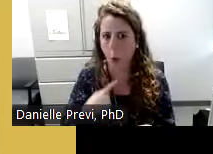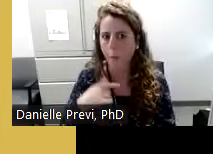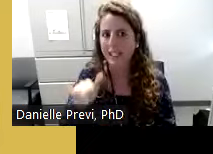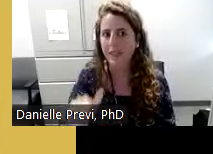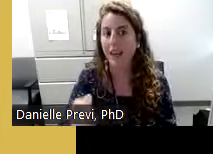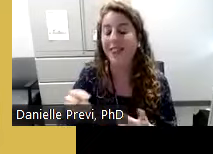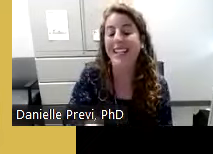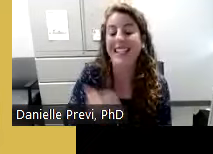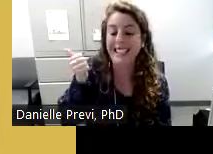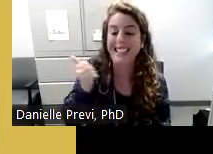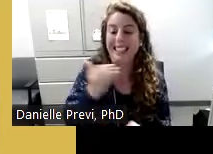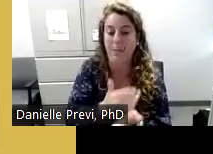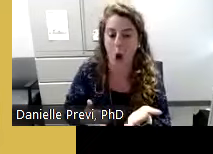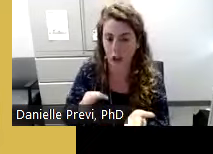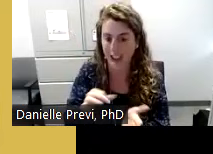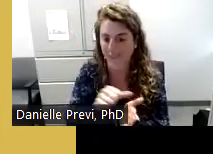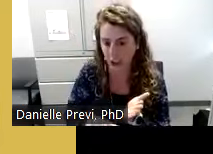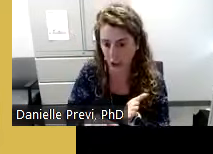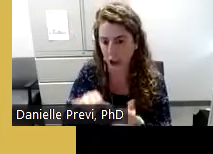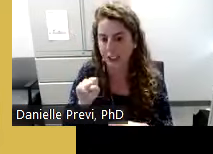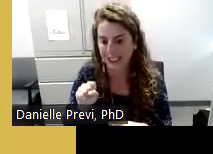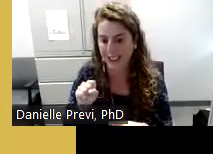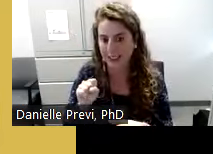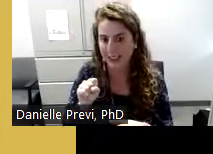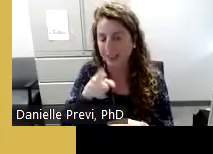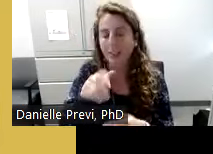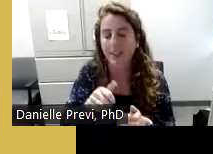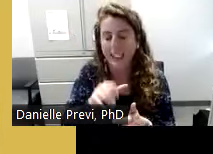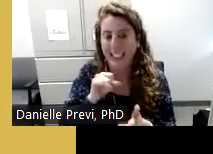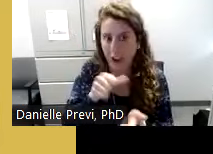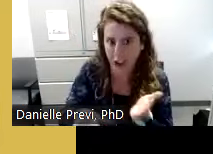thing that stuck with me, there was a surgeon that actually said that the surgery itself to implant